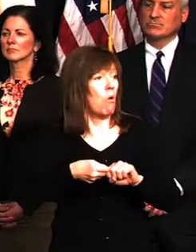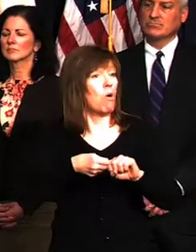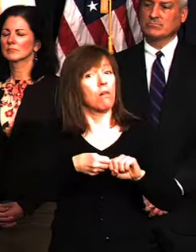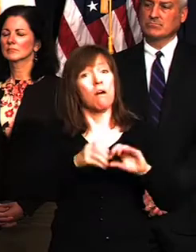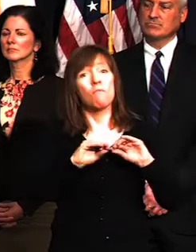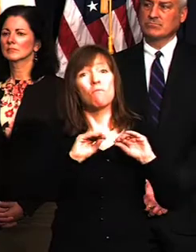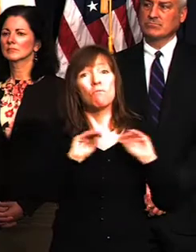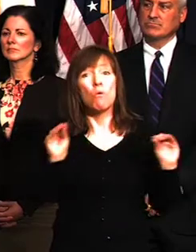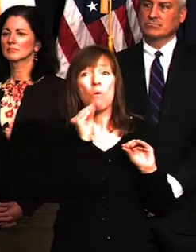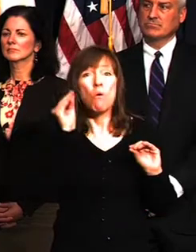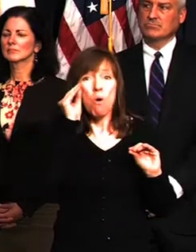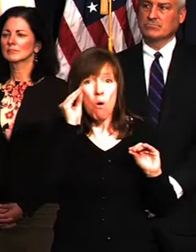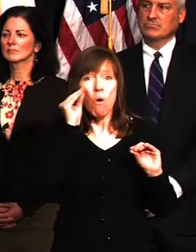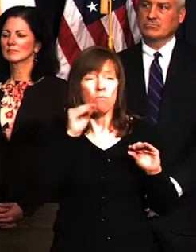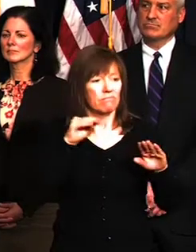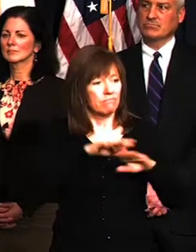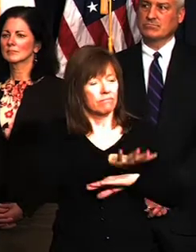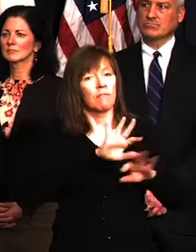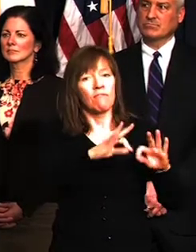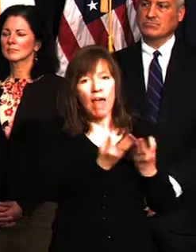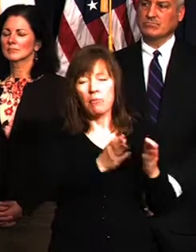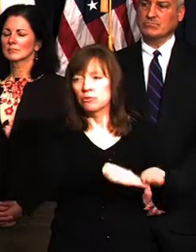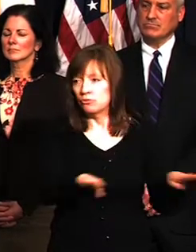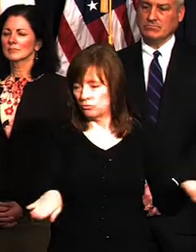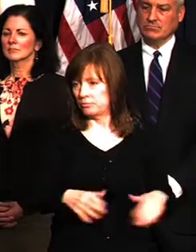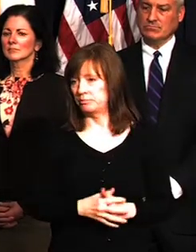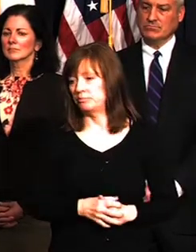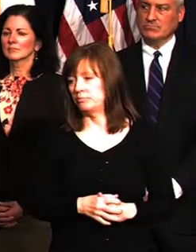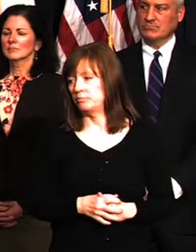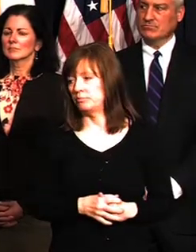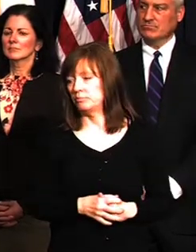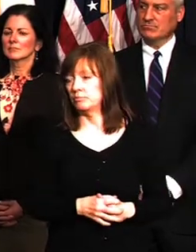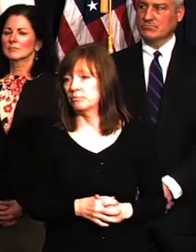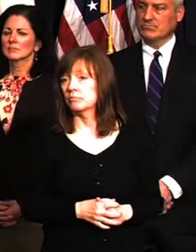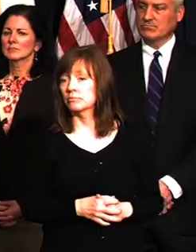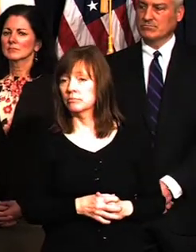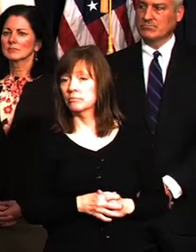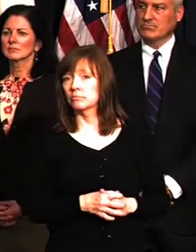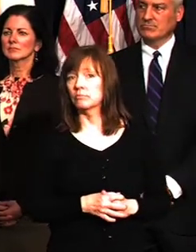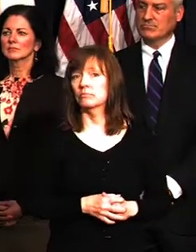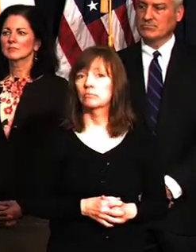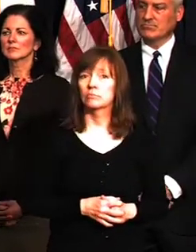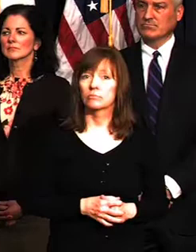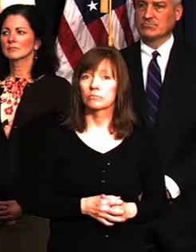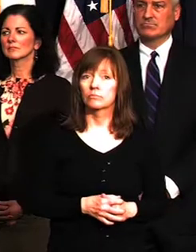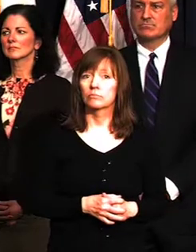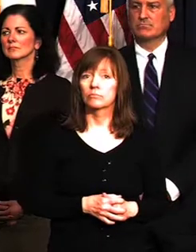and their kids. To do this, we're proposing that the Executive Office of Health and Human